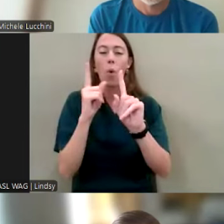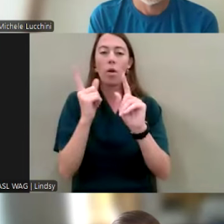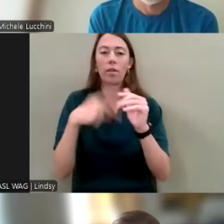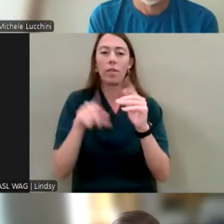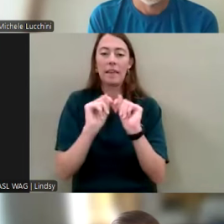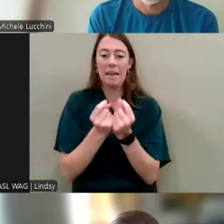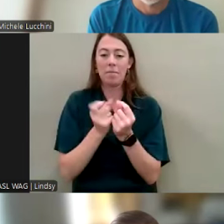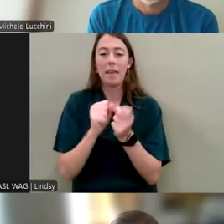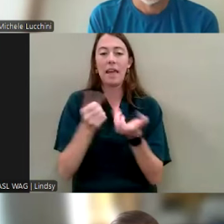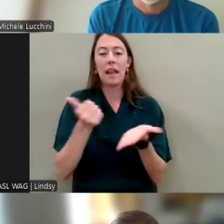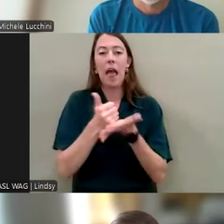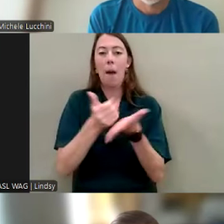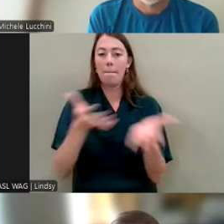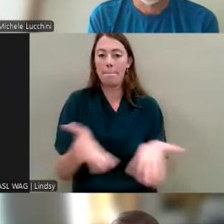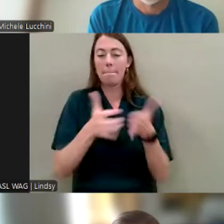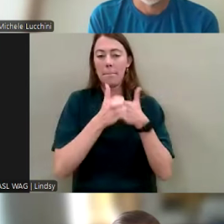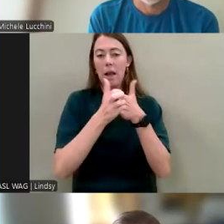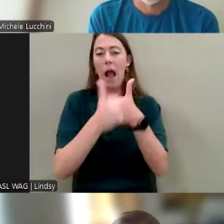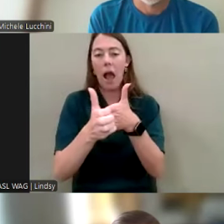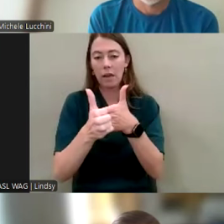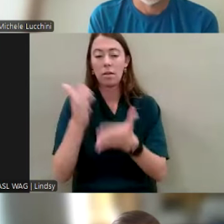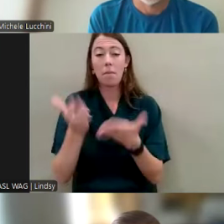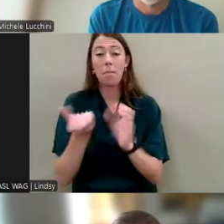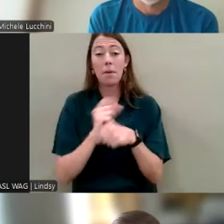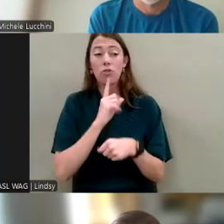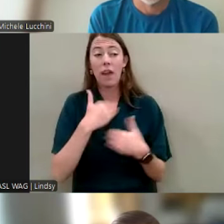it's getting them information that they need or understanding the guidelines or connecting them